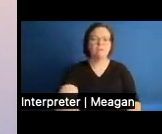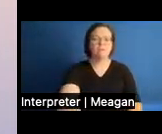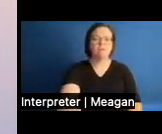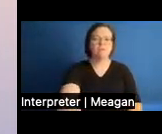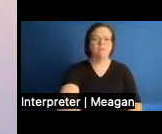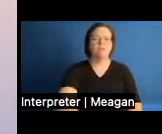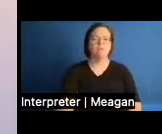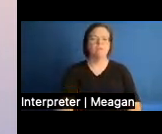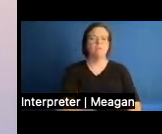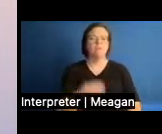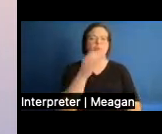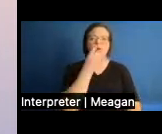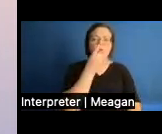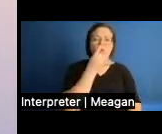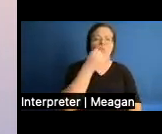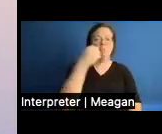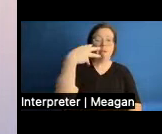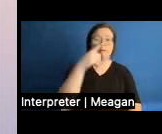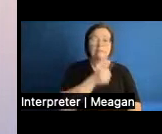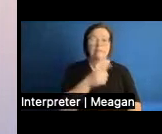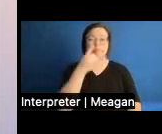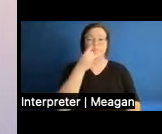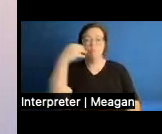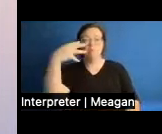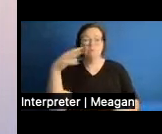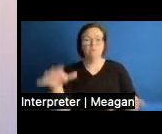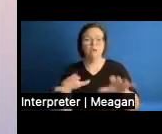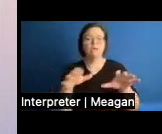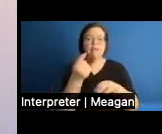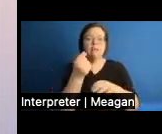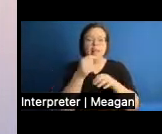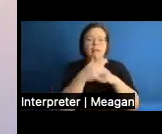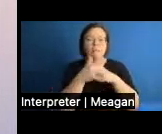Lumen is as lumen does. A little room for turmoil to grow lucid in.